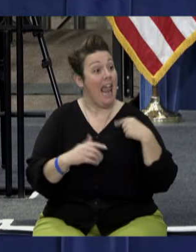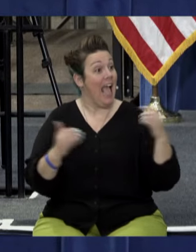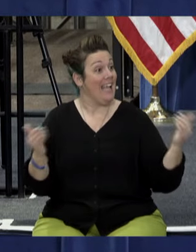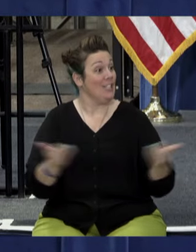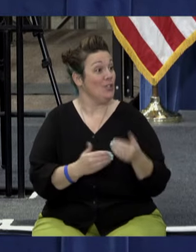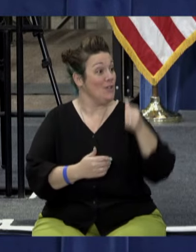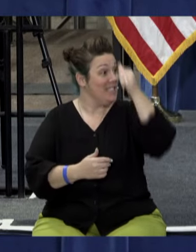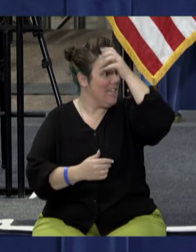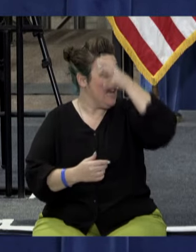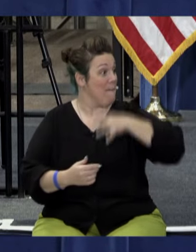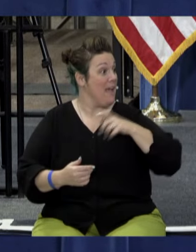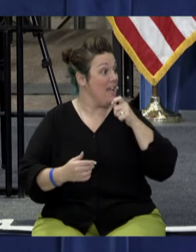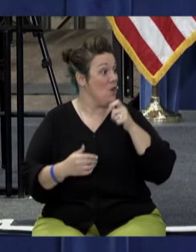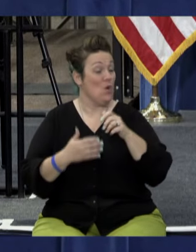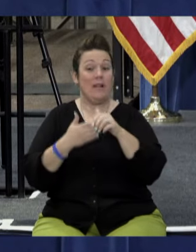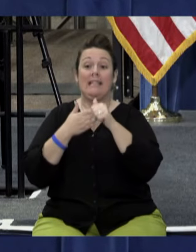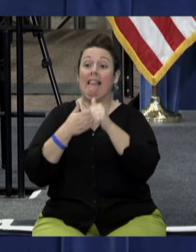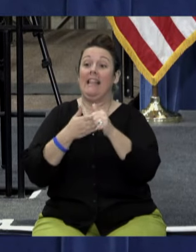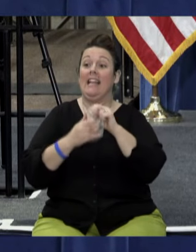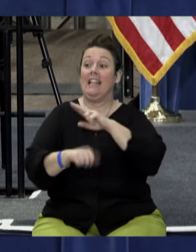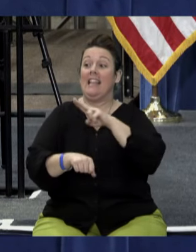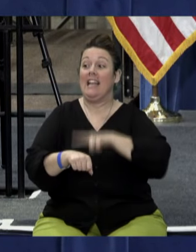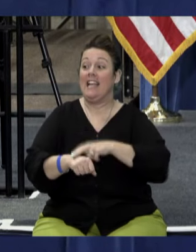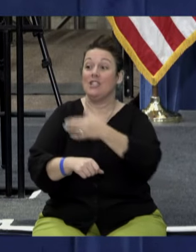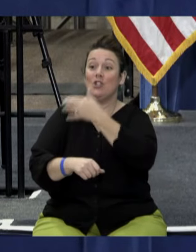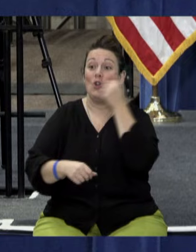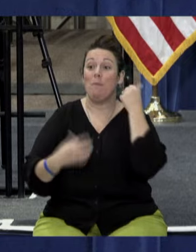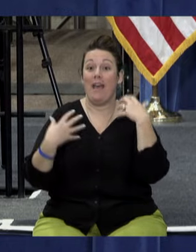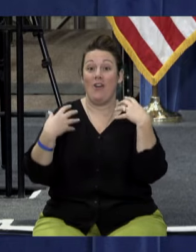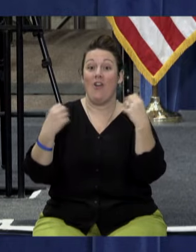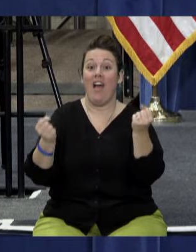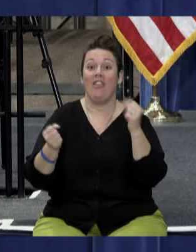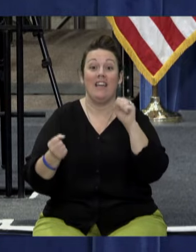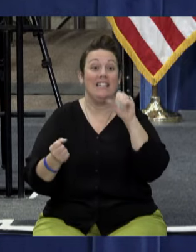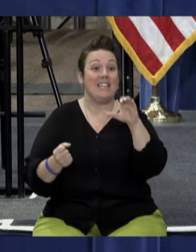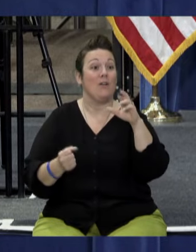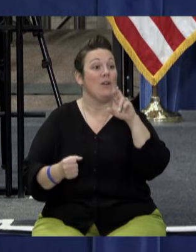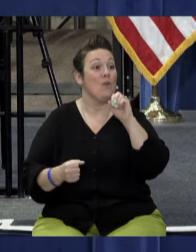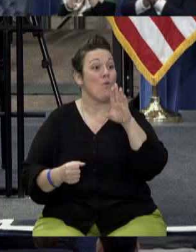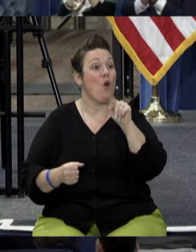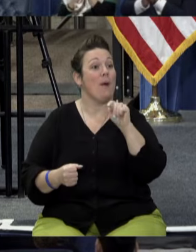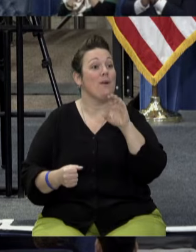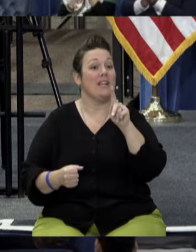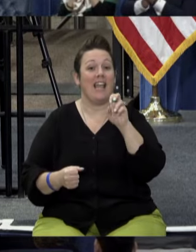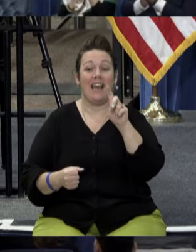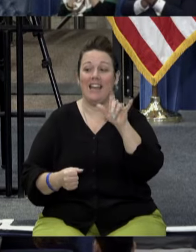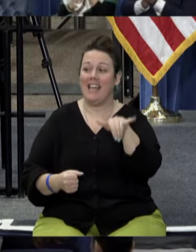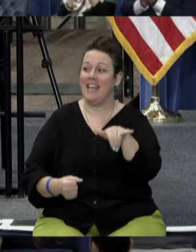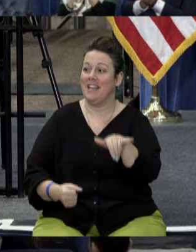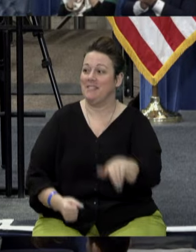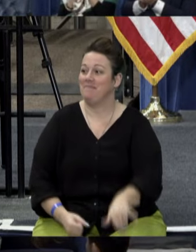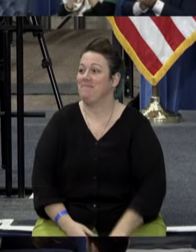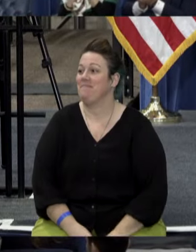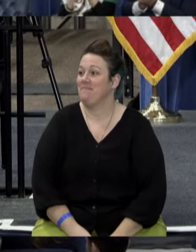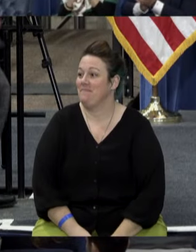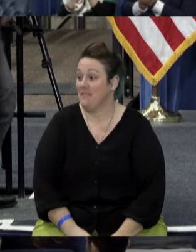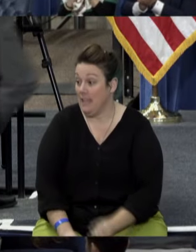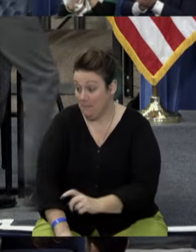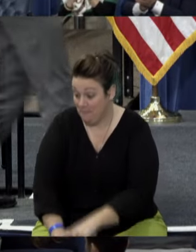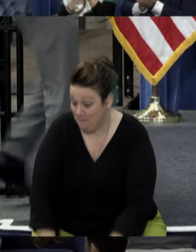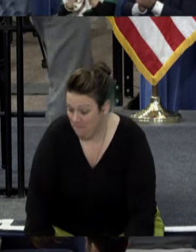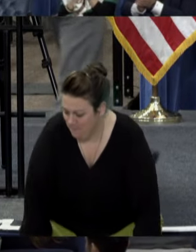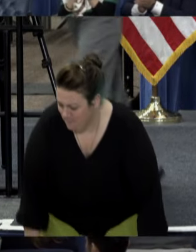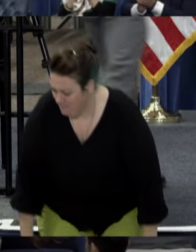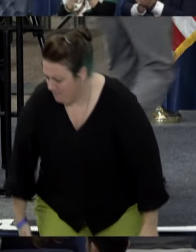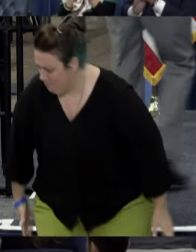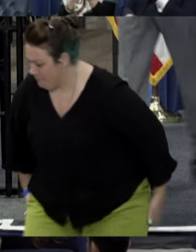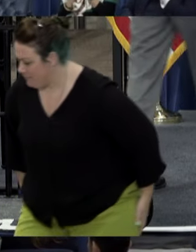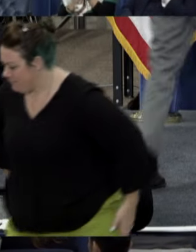man who is leading a nation to better health, Secretary Robert Kennedy. Thank you, sir.